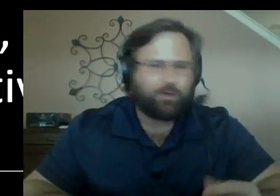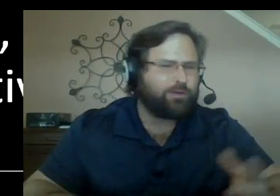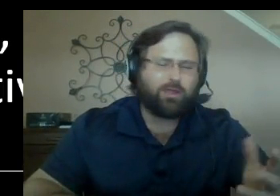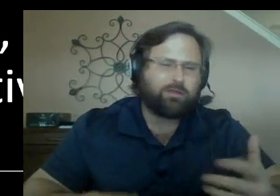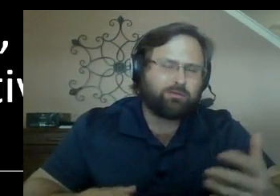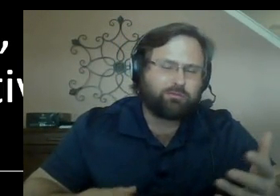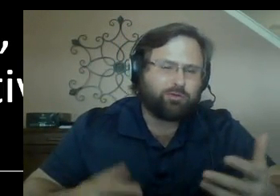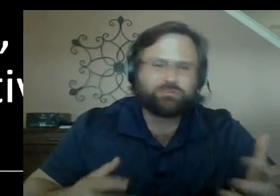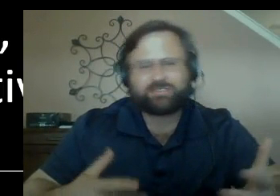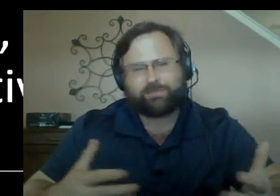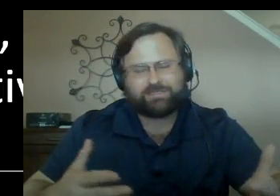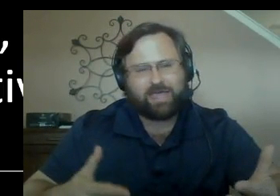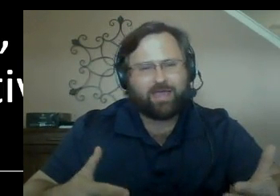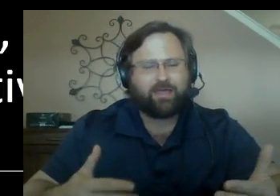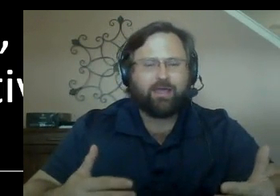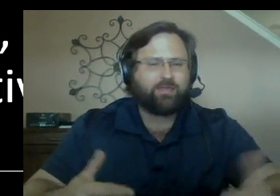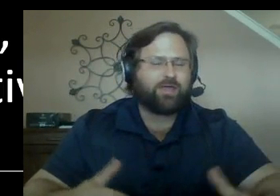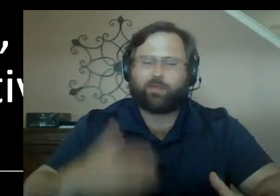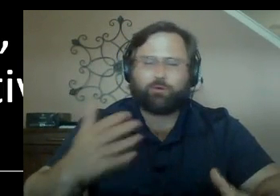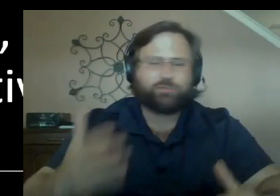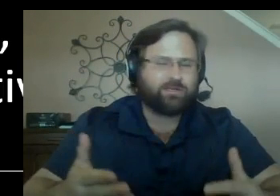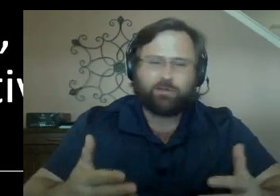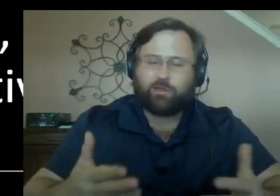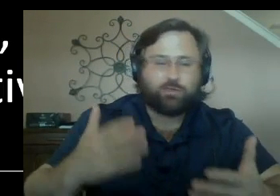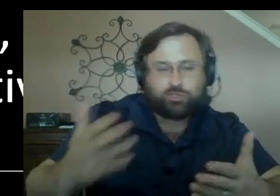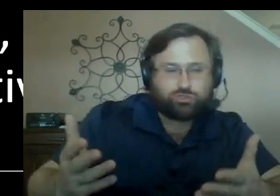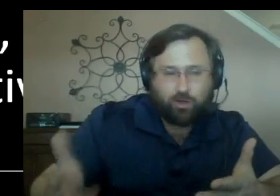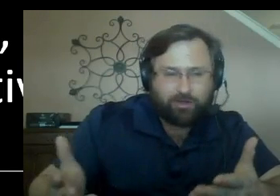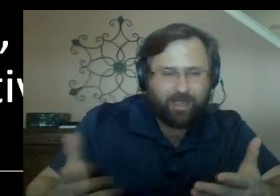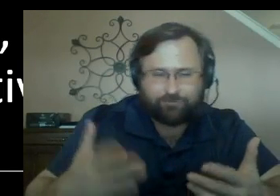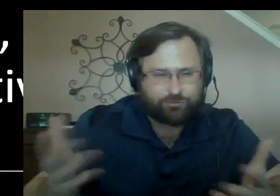so no it's not- you don't just simply say that a person looked drunk after